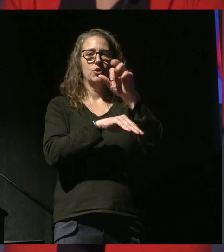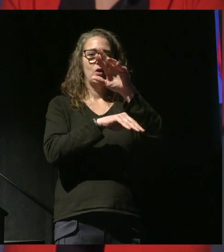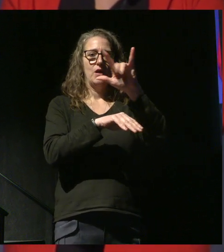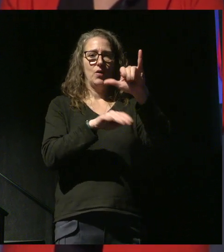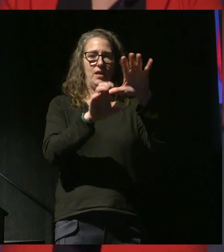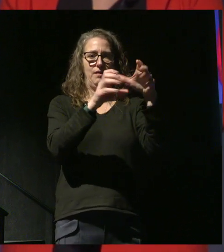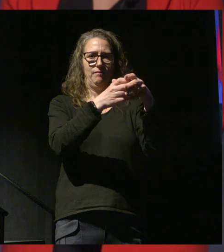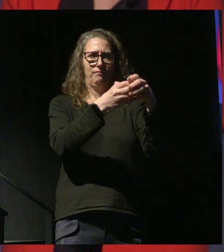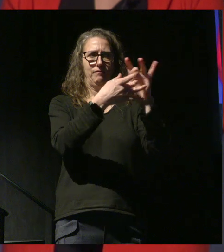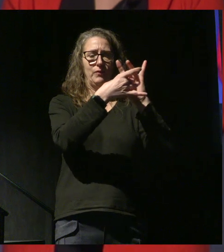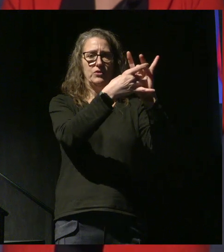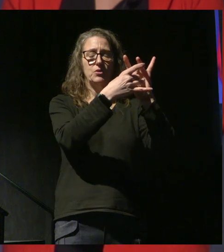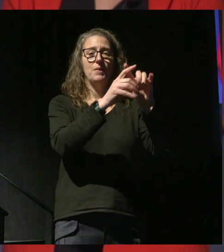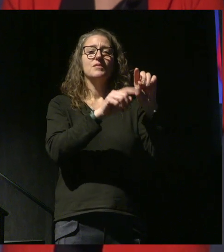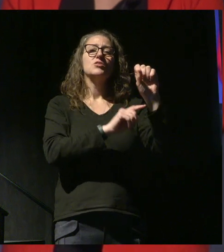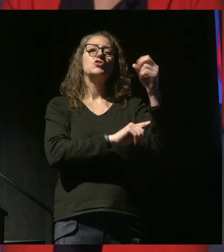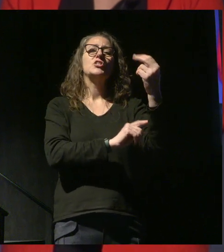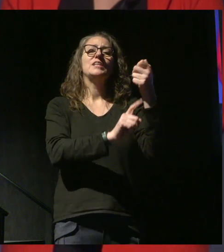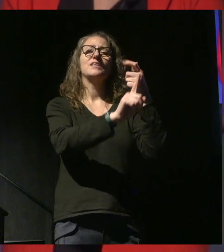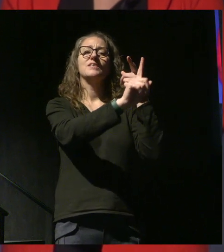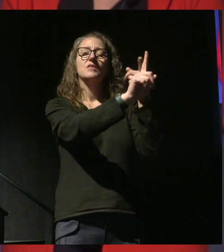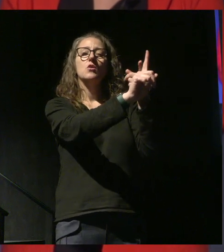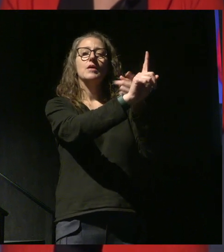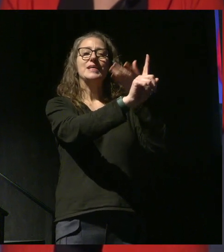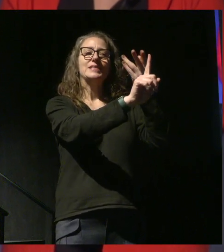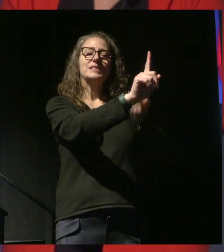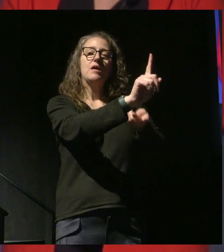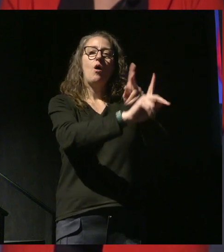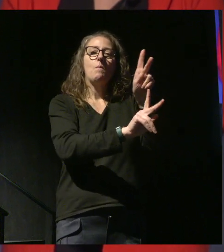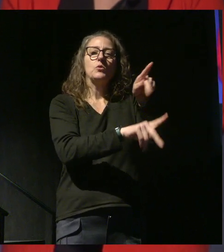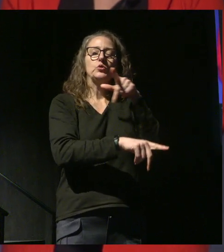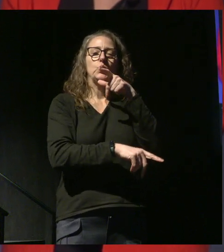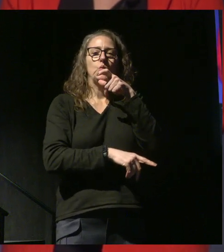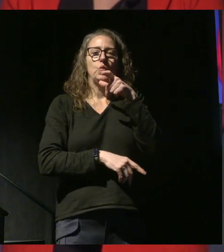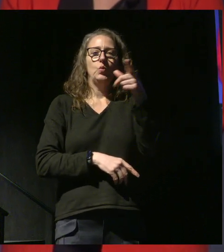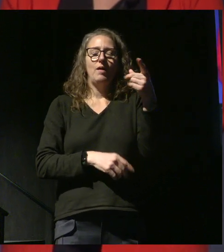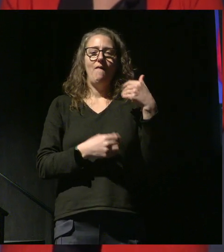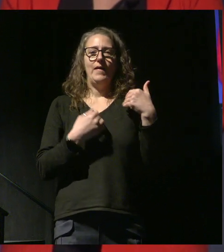She's a person who has a very specific meaning in my life.